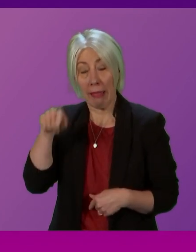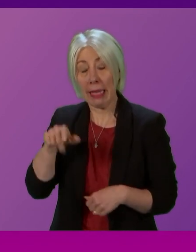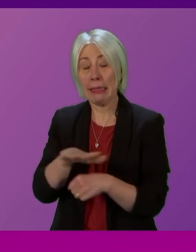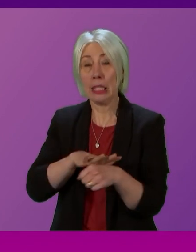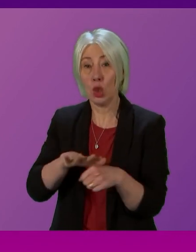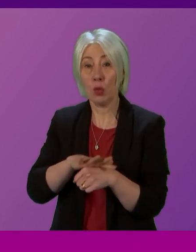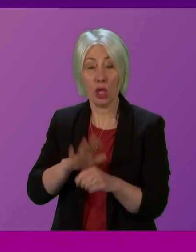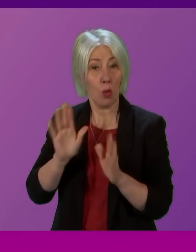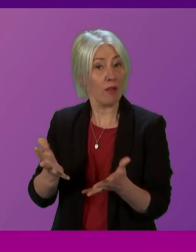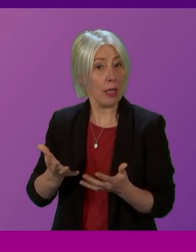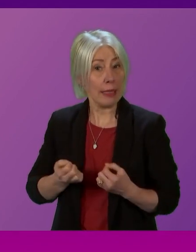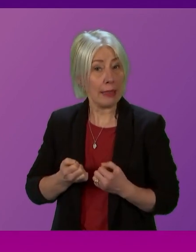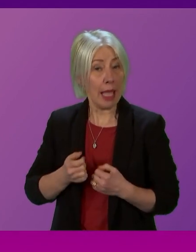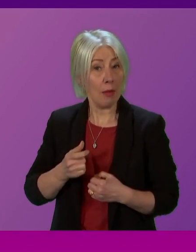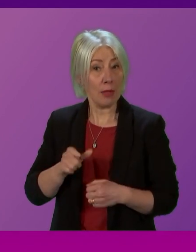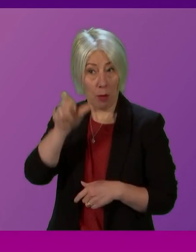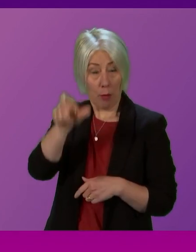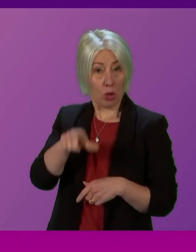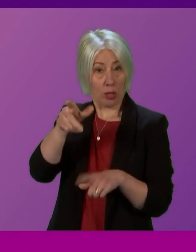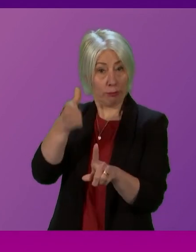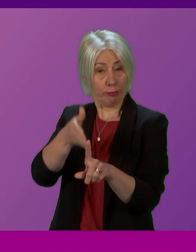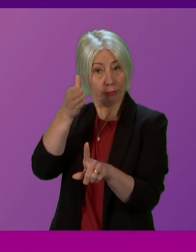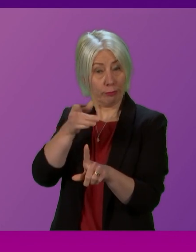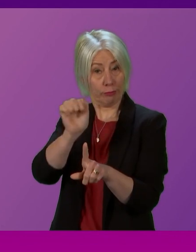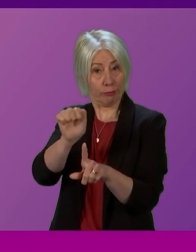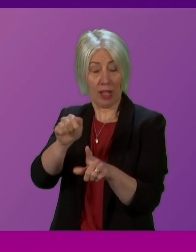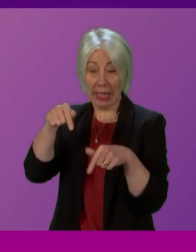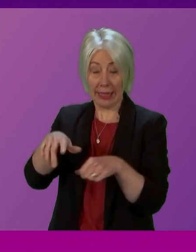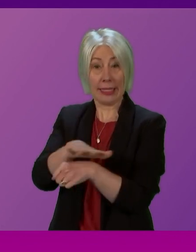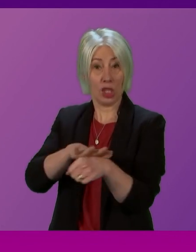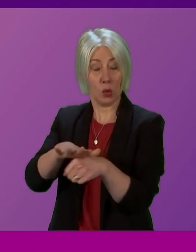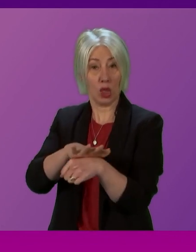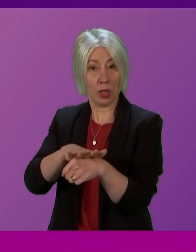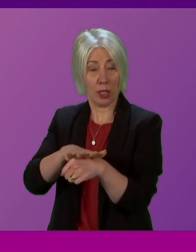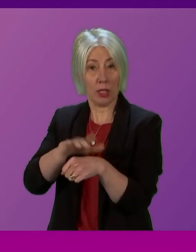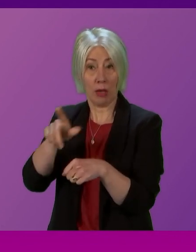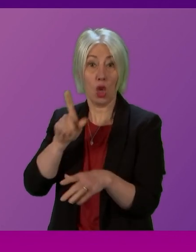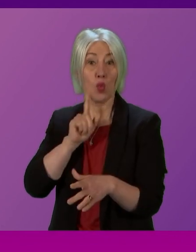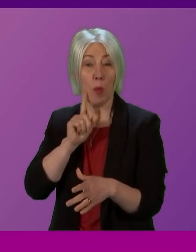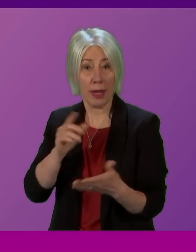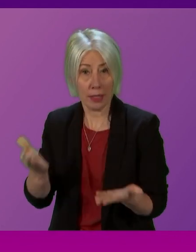We have to accept people identify, as in this case, as women.”